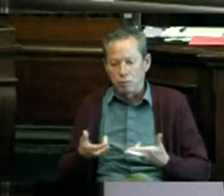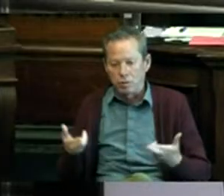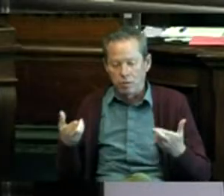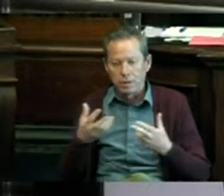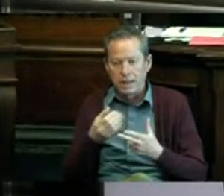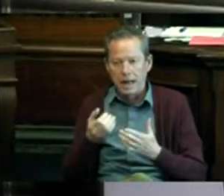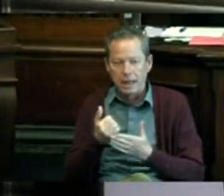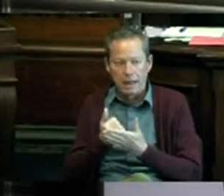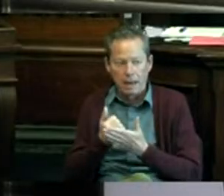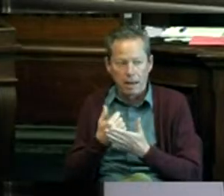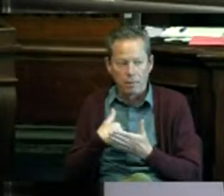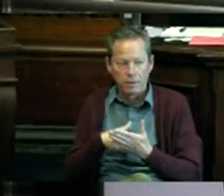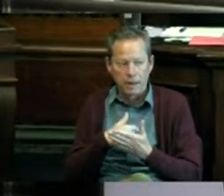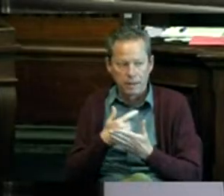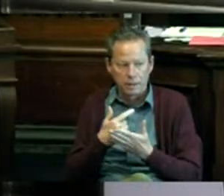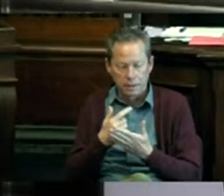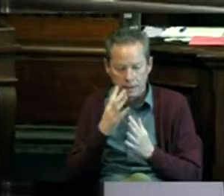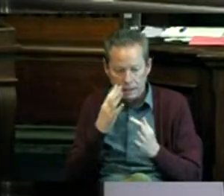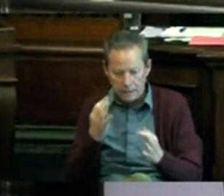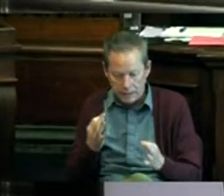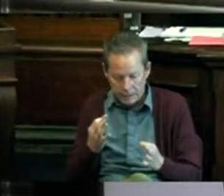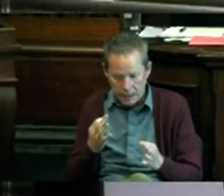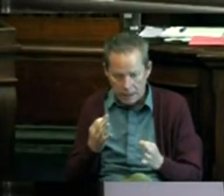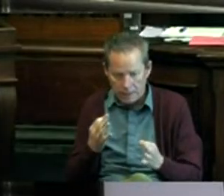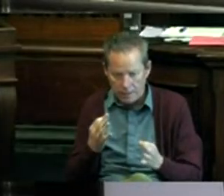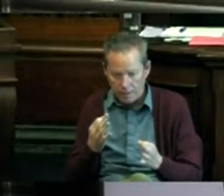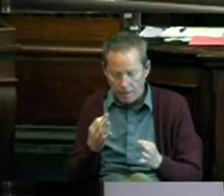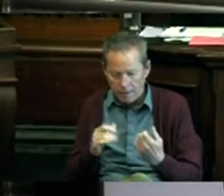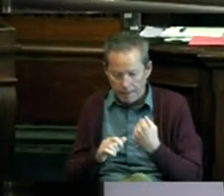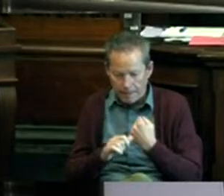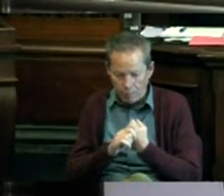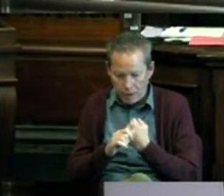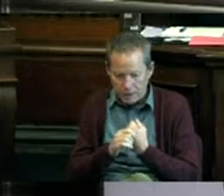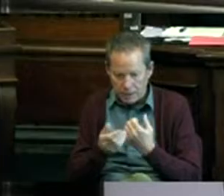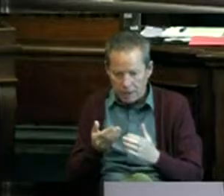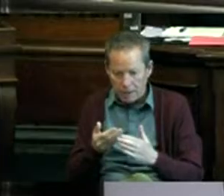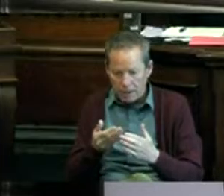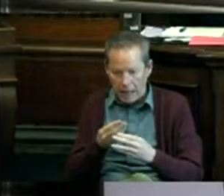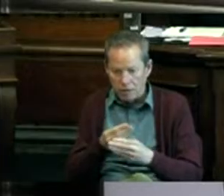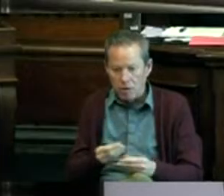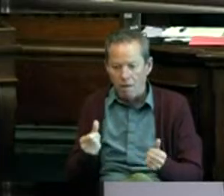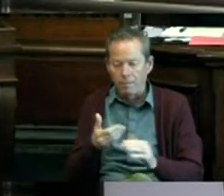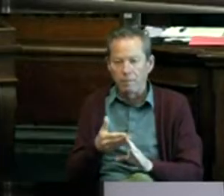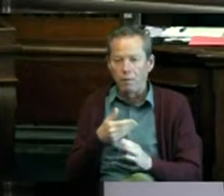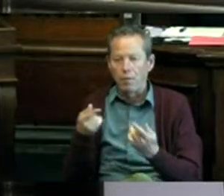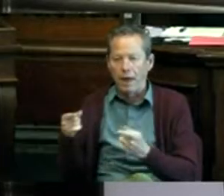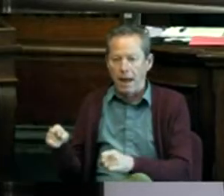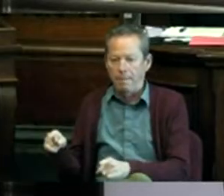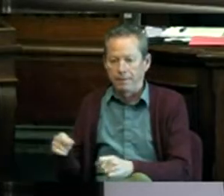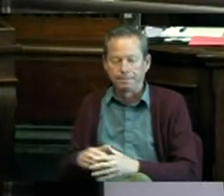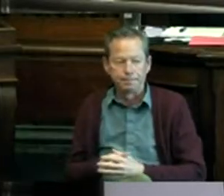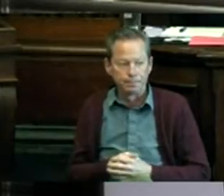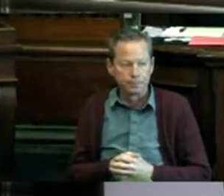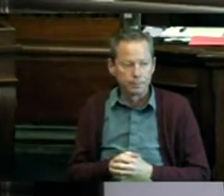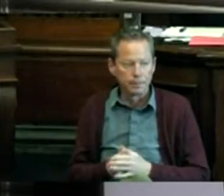resources. That includes cost, includes human resources, and